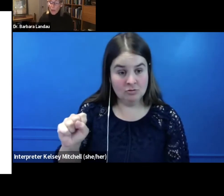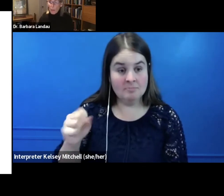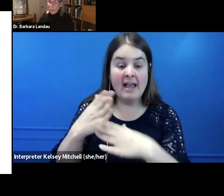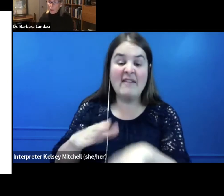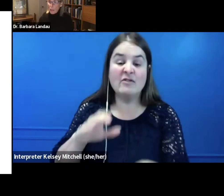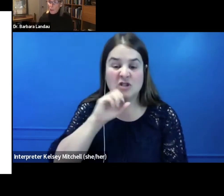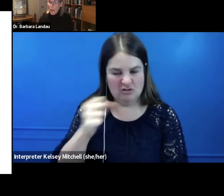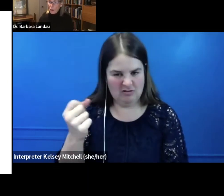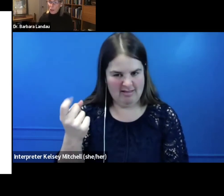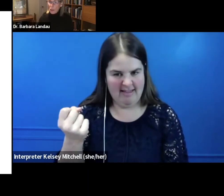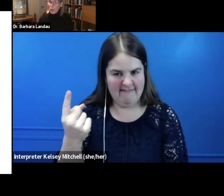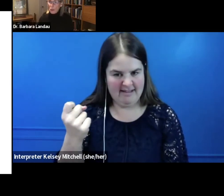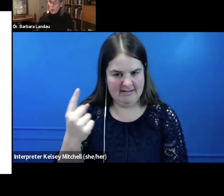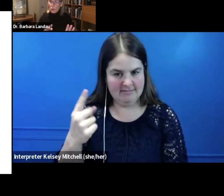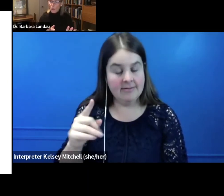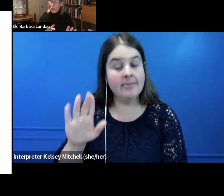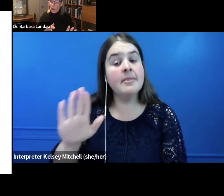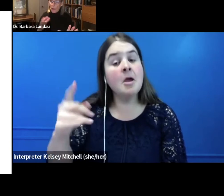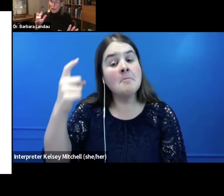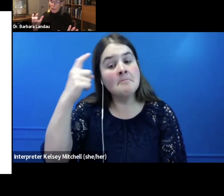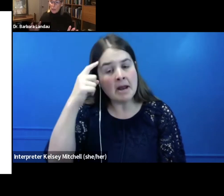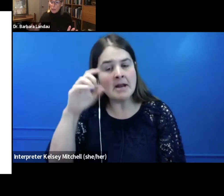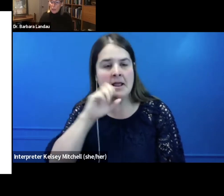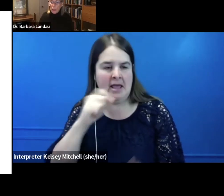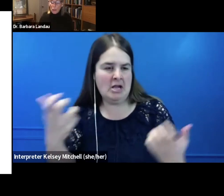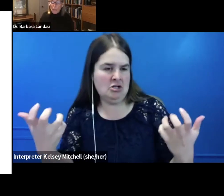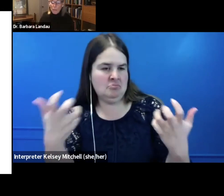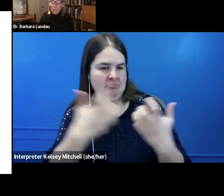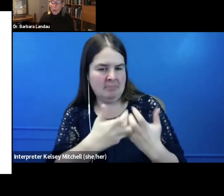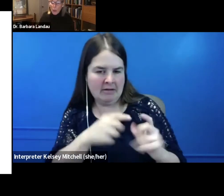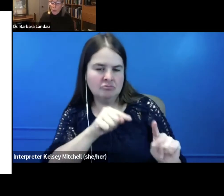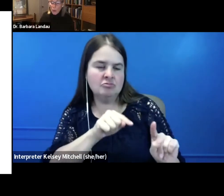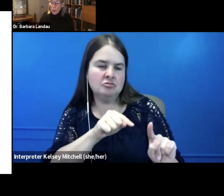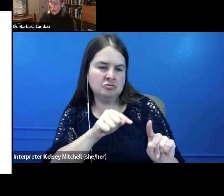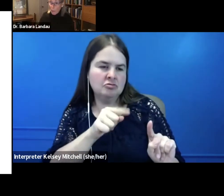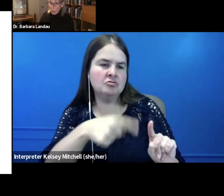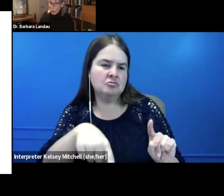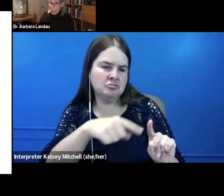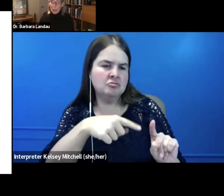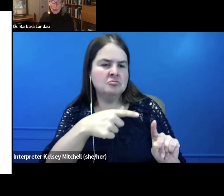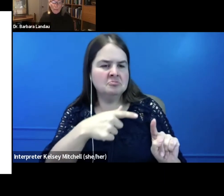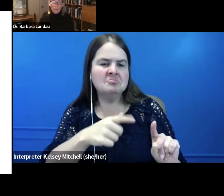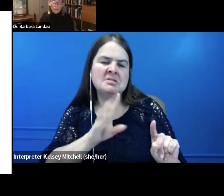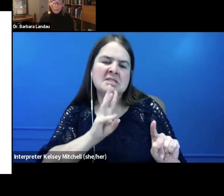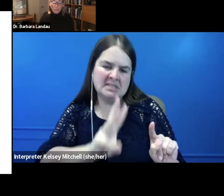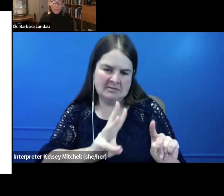mental age matches these are children who have the same mental age were about